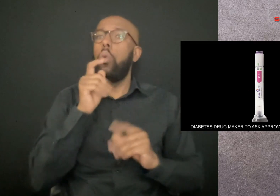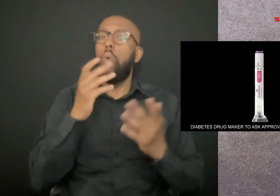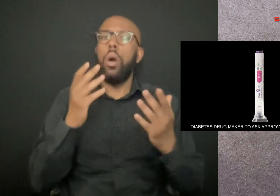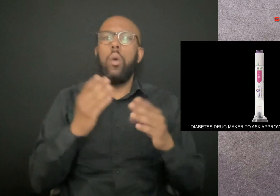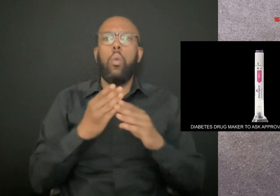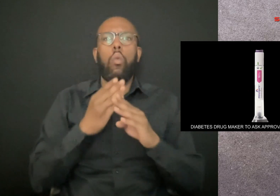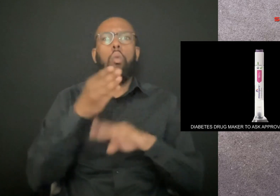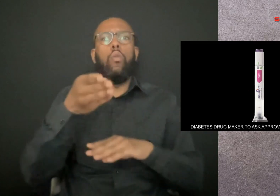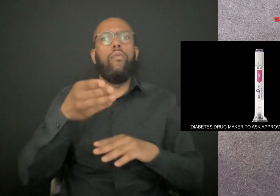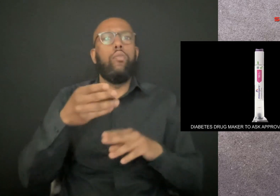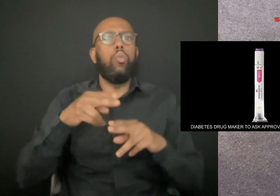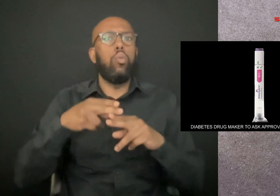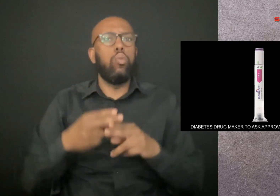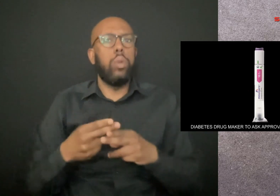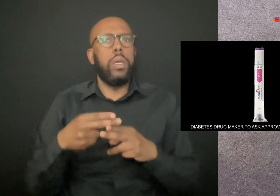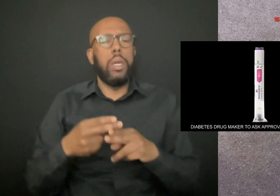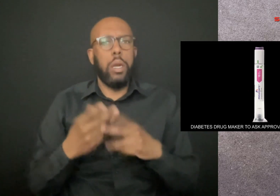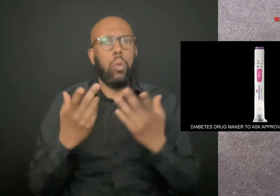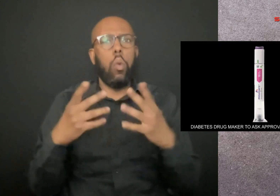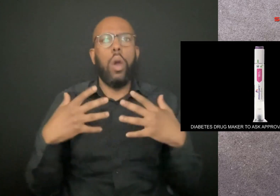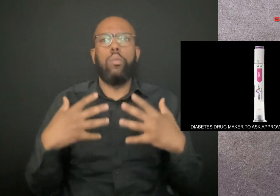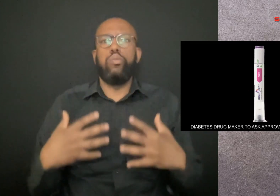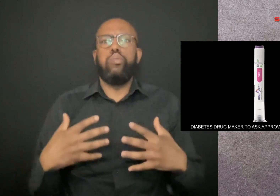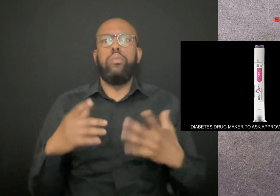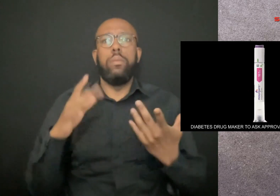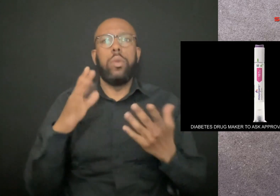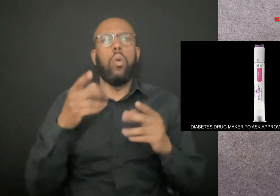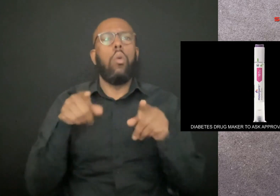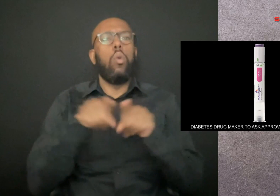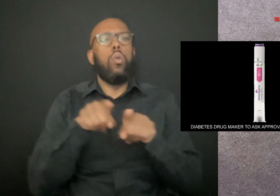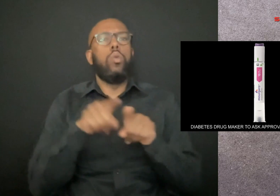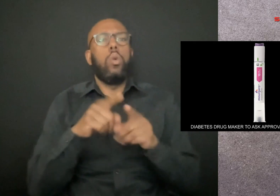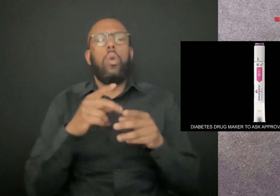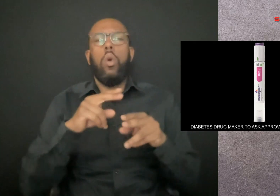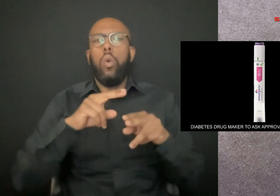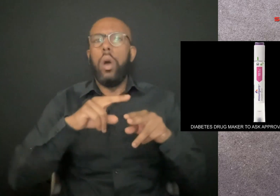also lost significant weight on the highest dose of the drug.